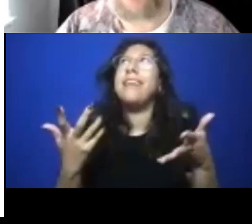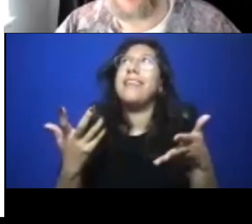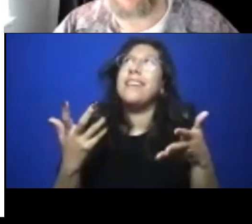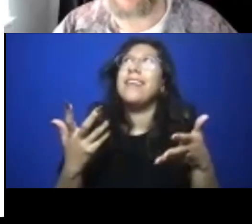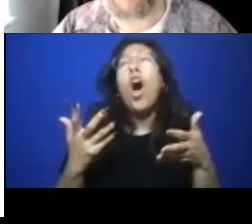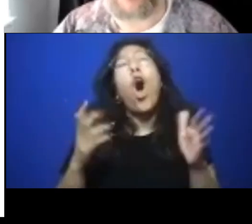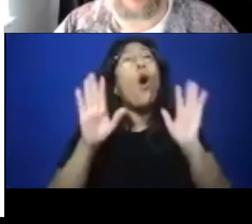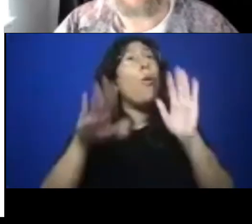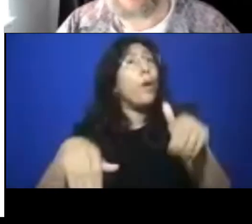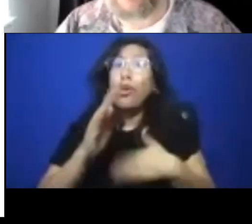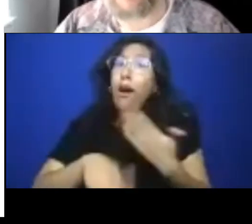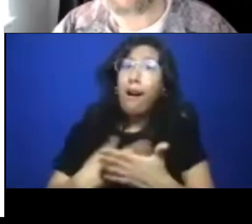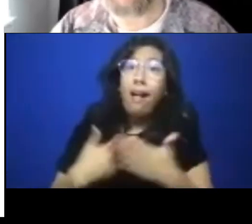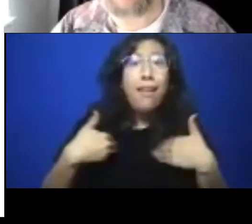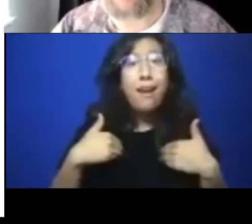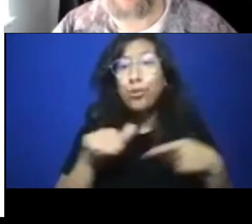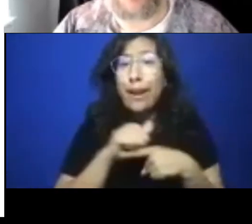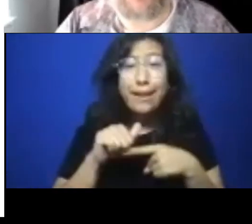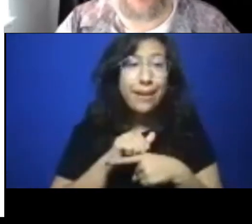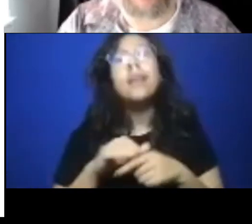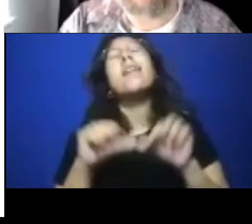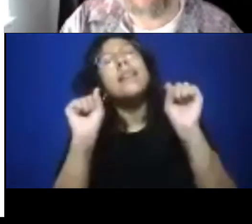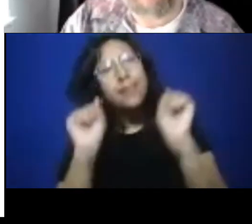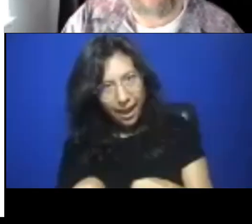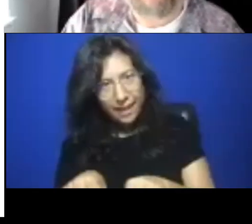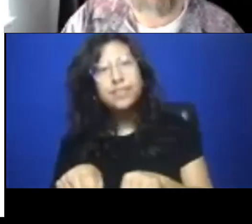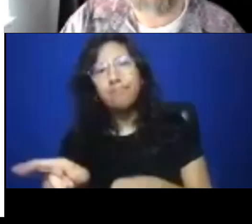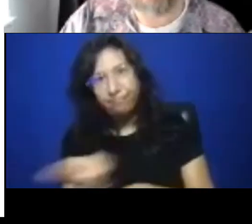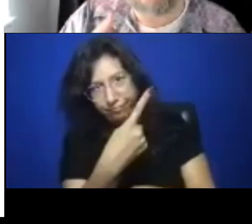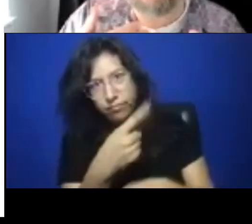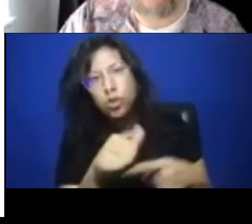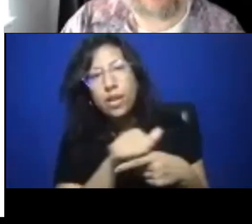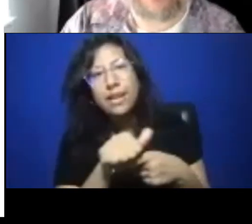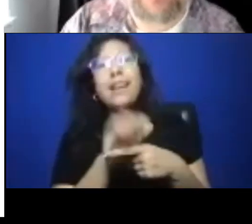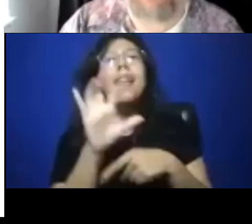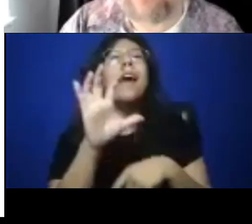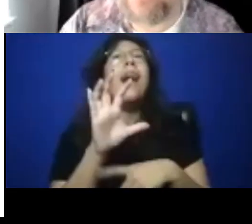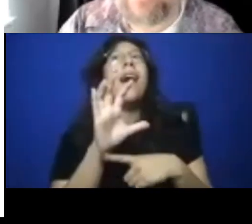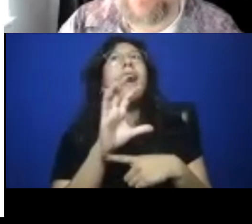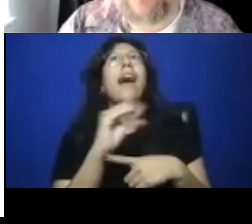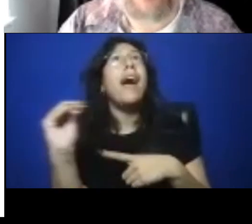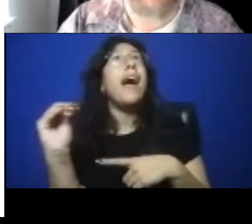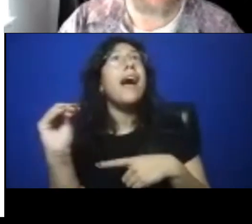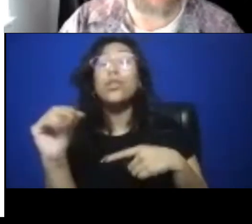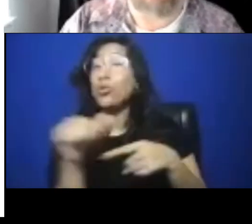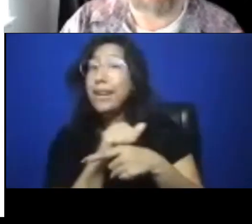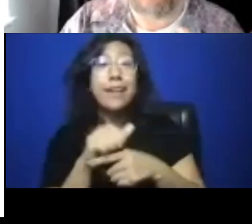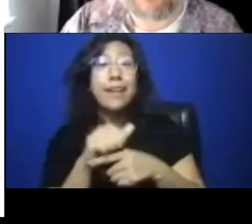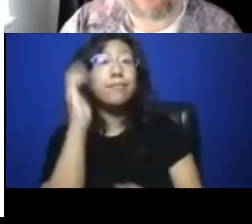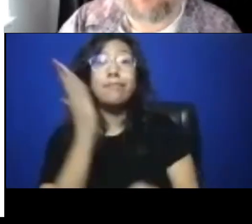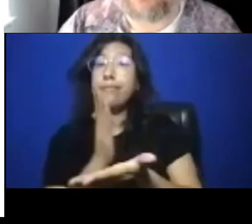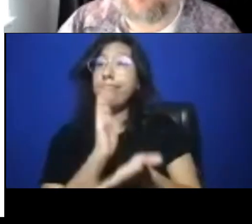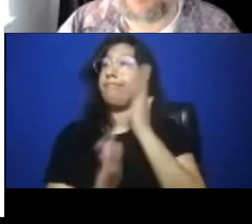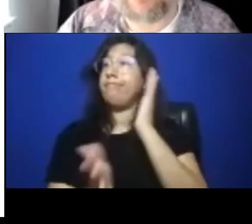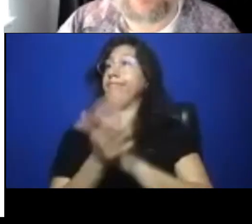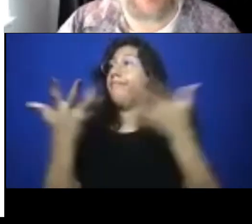Oh, we should all get training and yes, we should all get training. Training is not a one and done. Just because we've gone to one training,